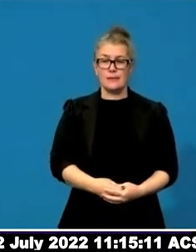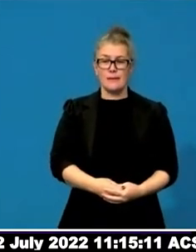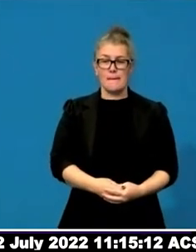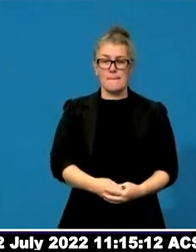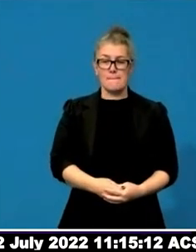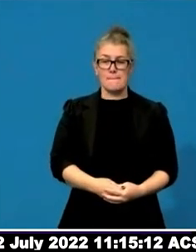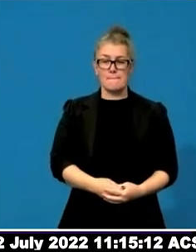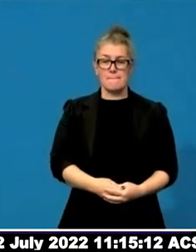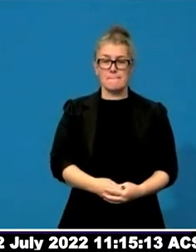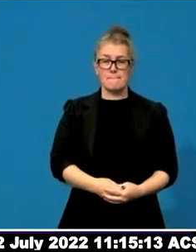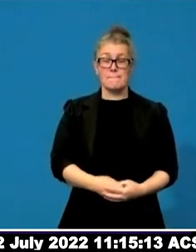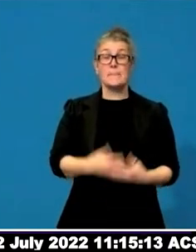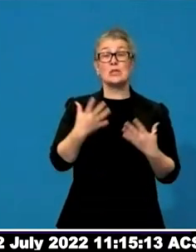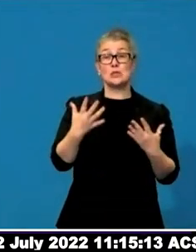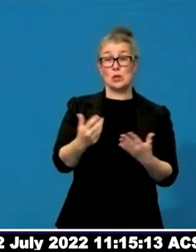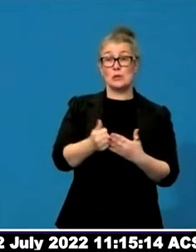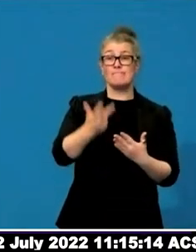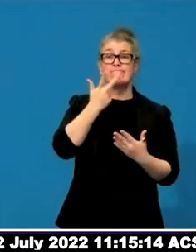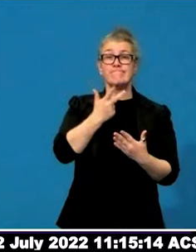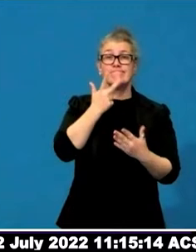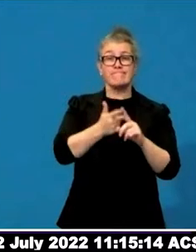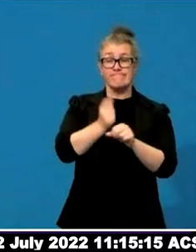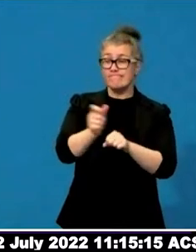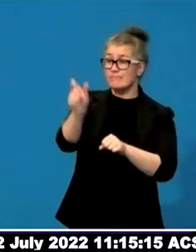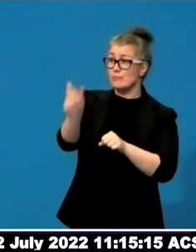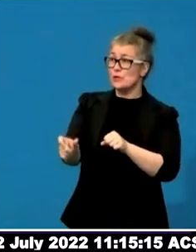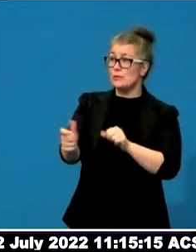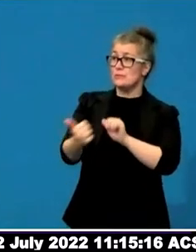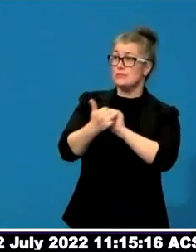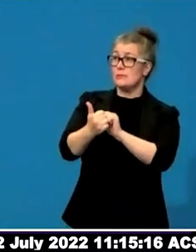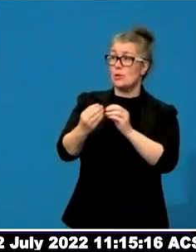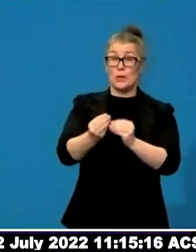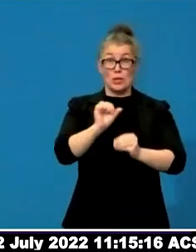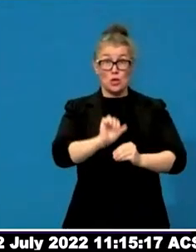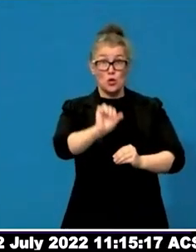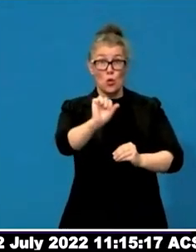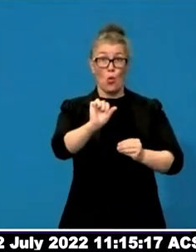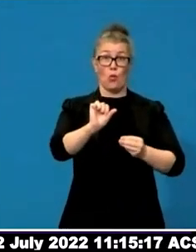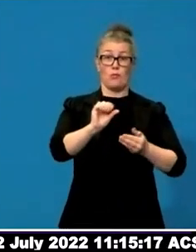is dealing with your office and you have the access to interpreter services,